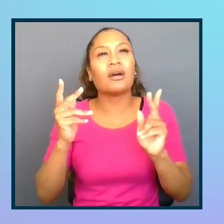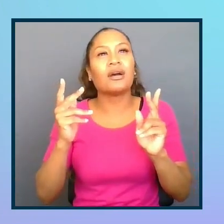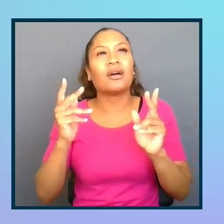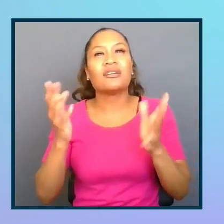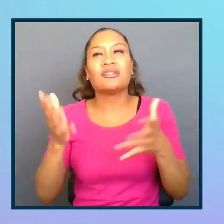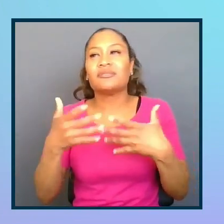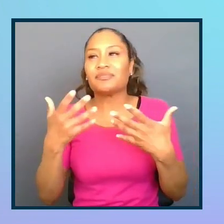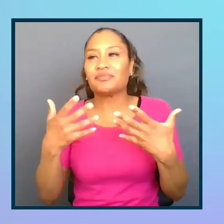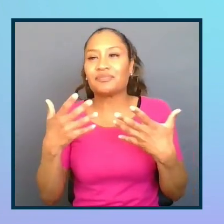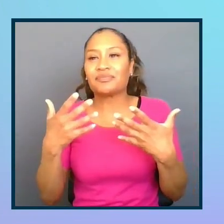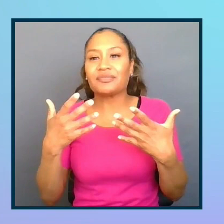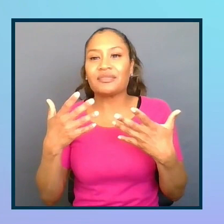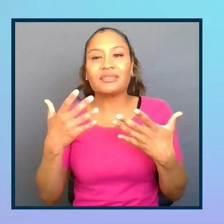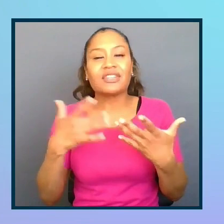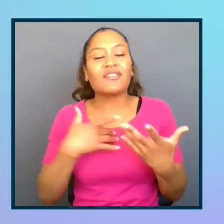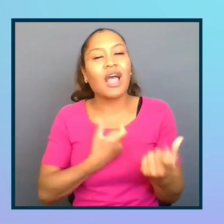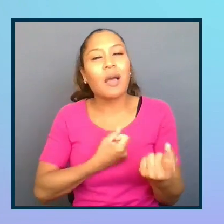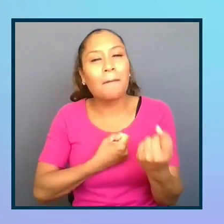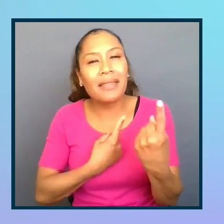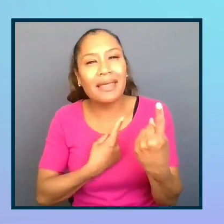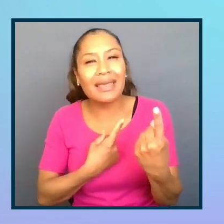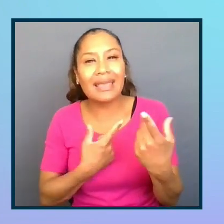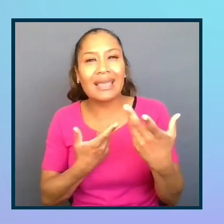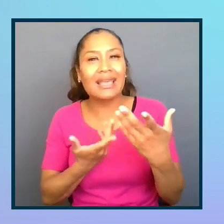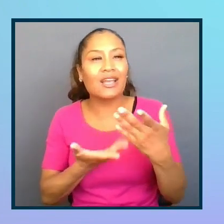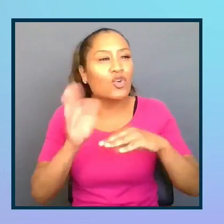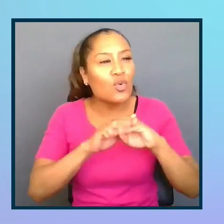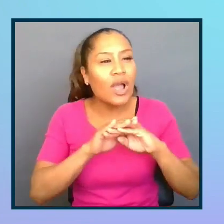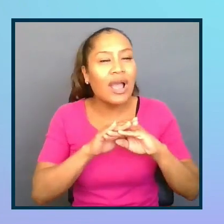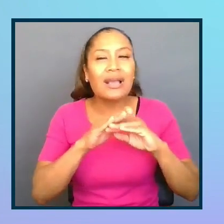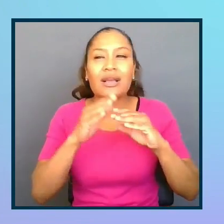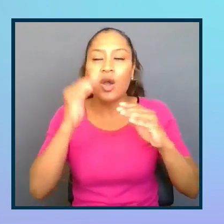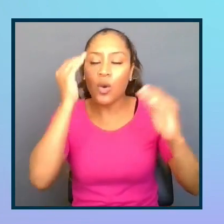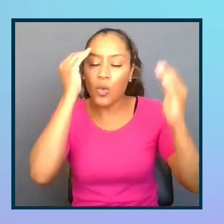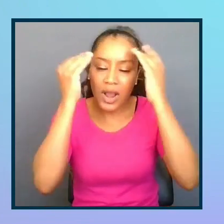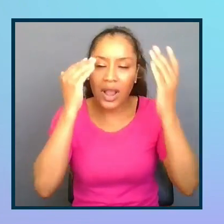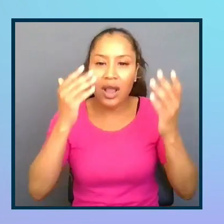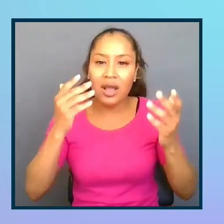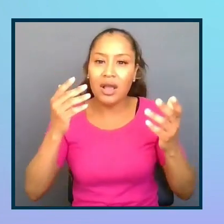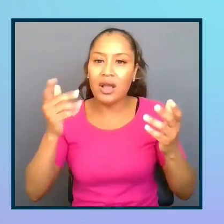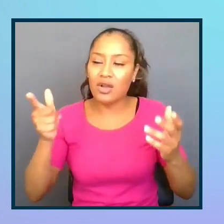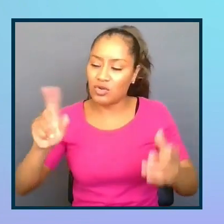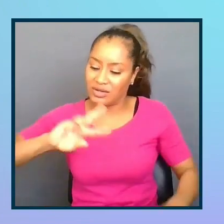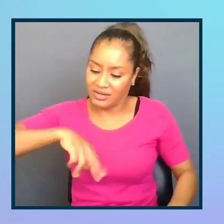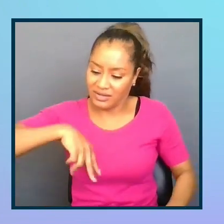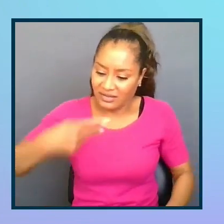raise empathy, raise awareness, and put themselves in other people's shoes,